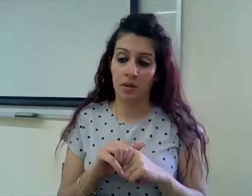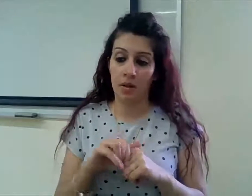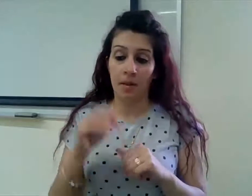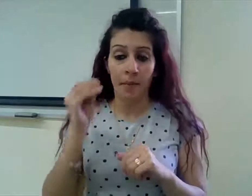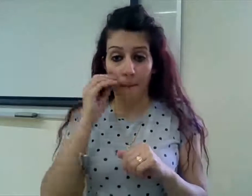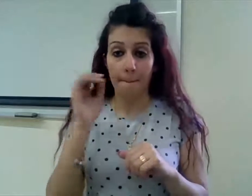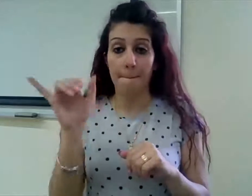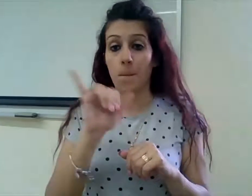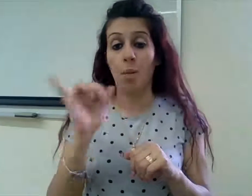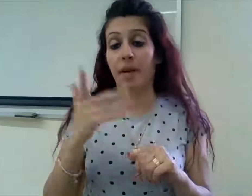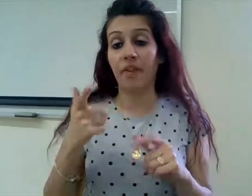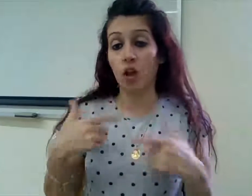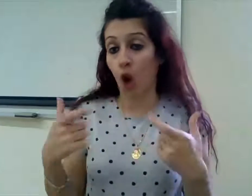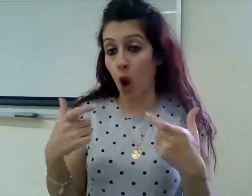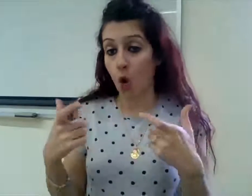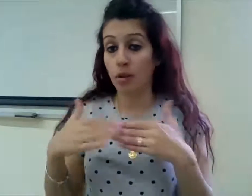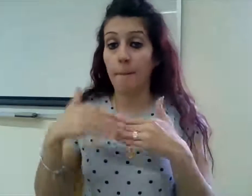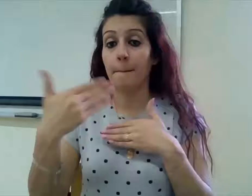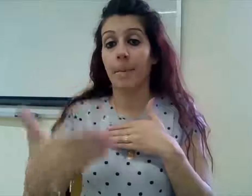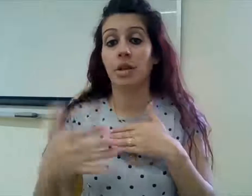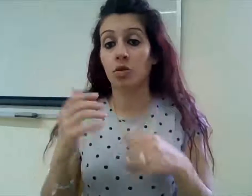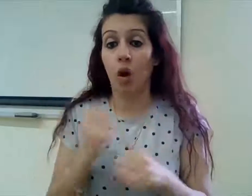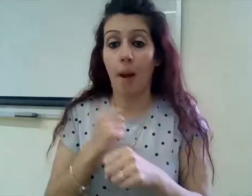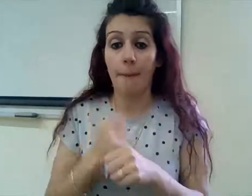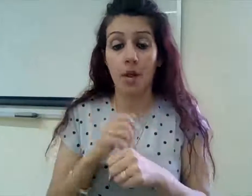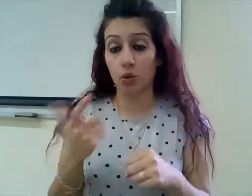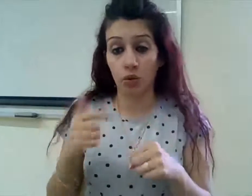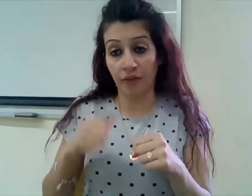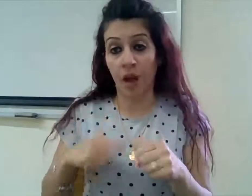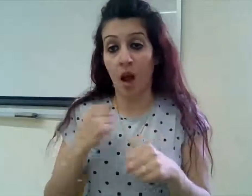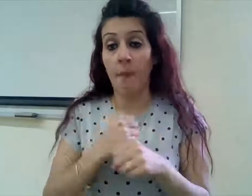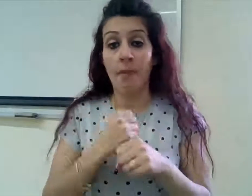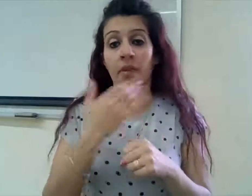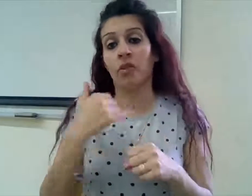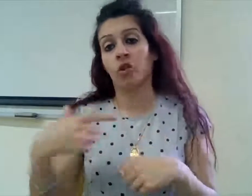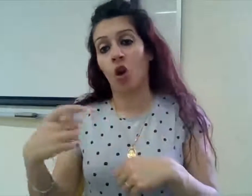there may be our second waves or as obviously I mentioned just you know